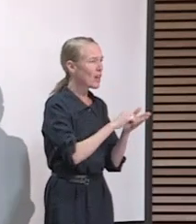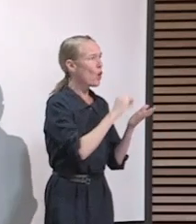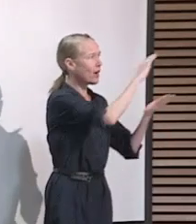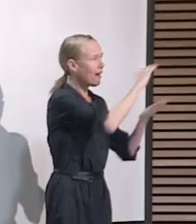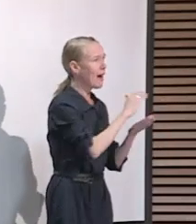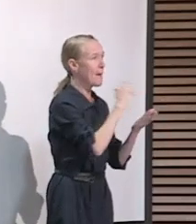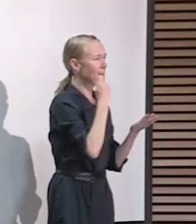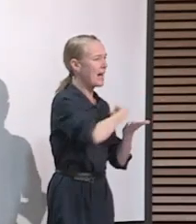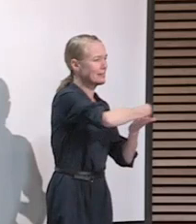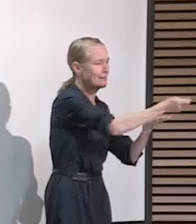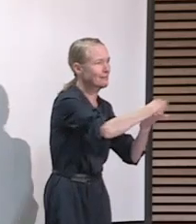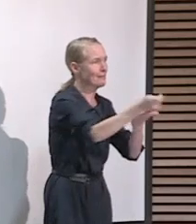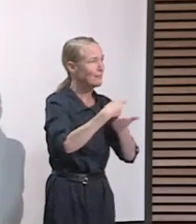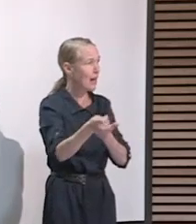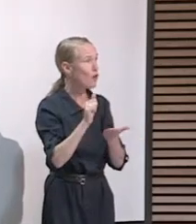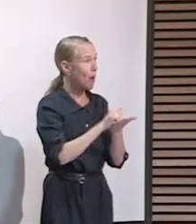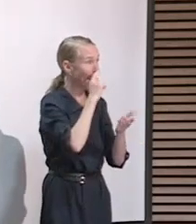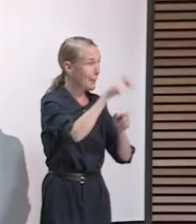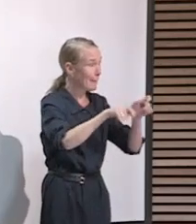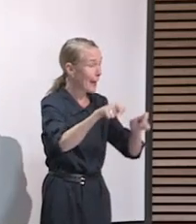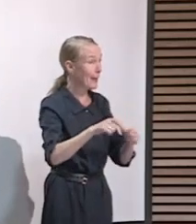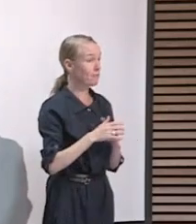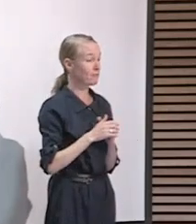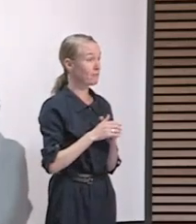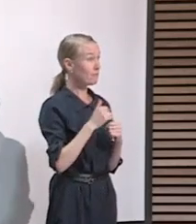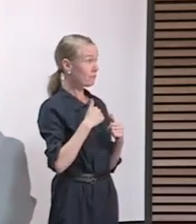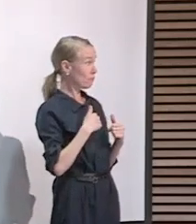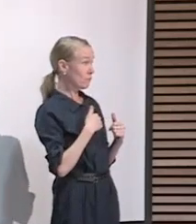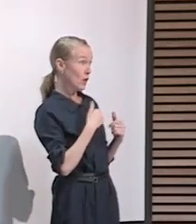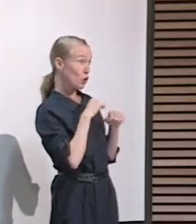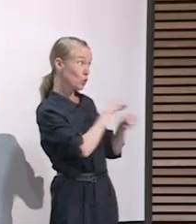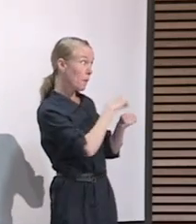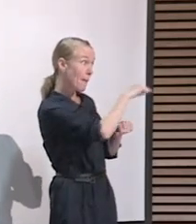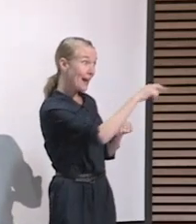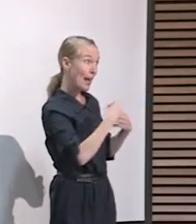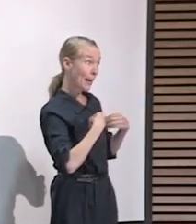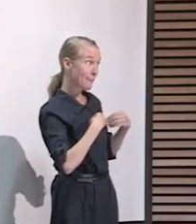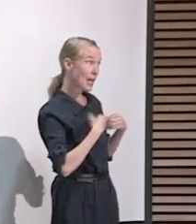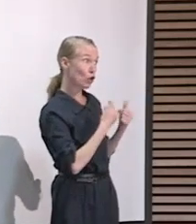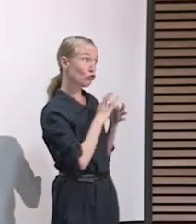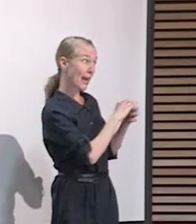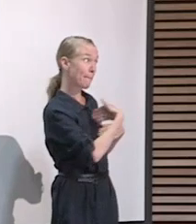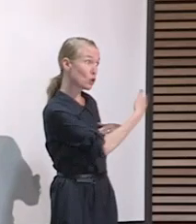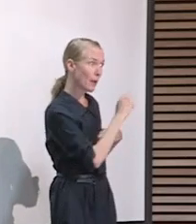working under pressure to make sure they get the masks distributed. We have got a good working relationship with